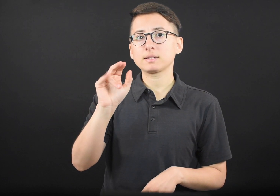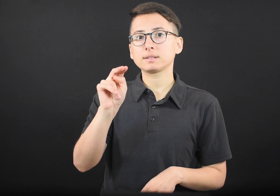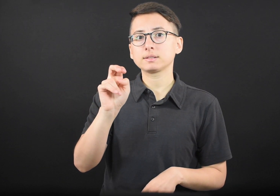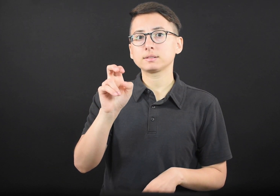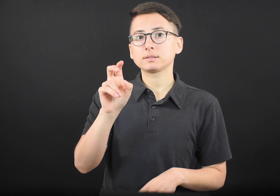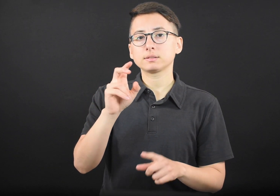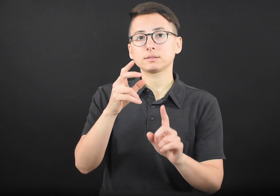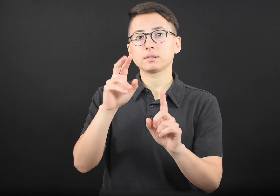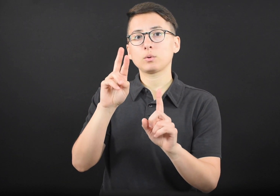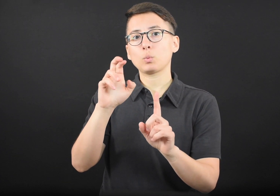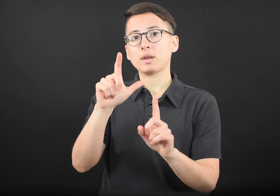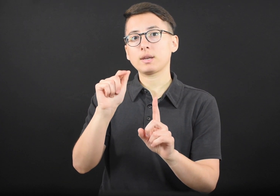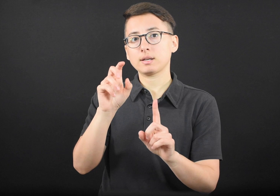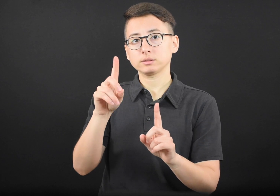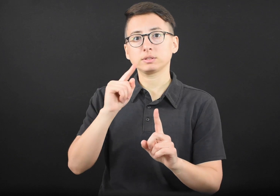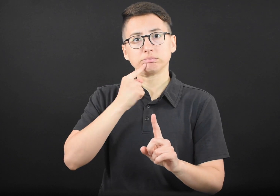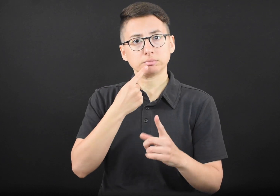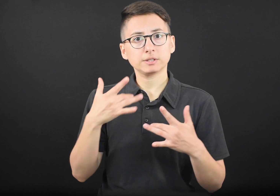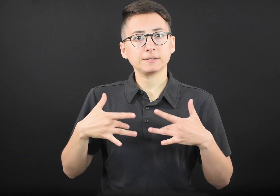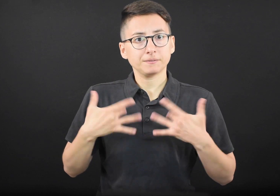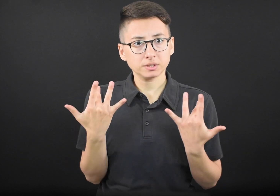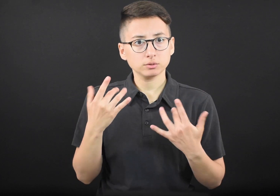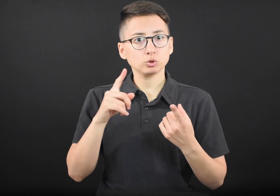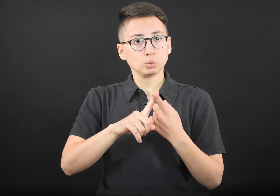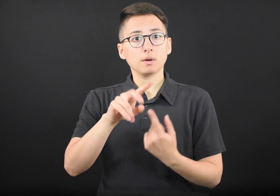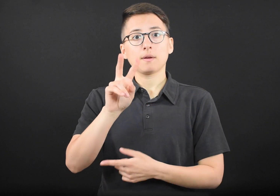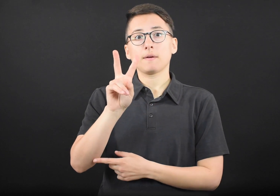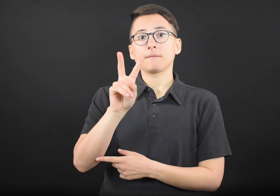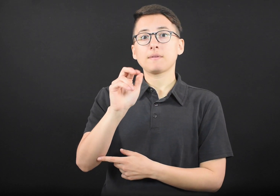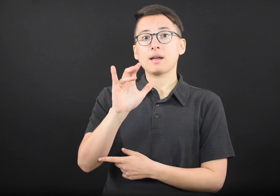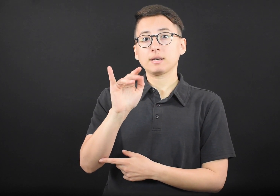adverse events to the Vaccine Adverse Event Reporting System,